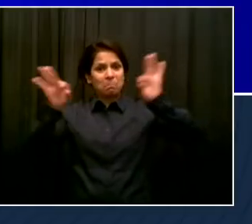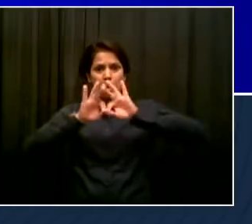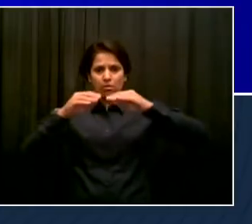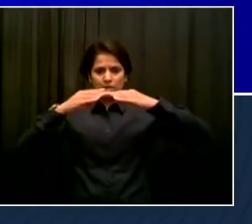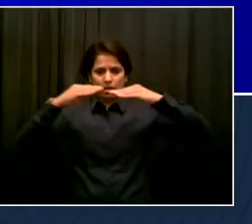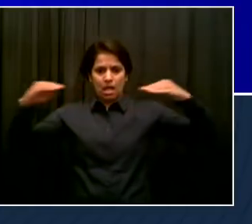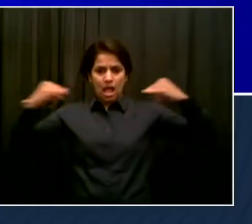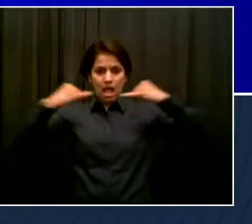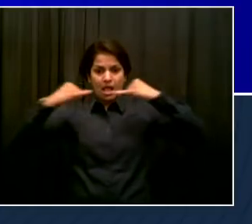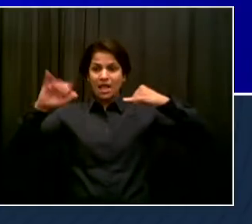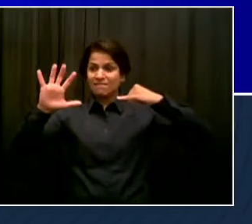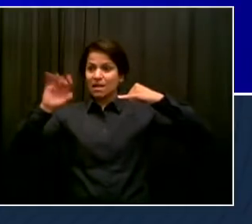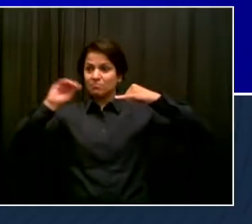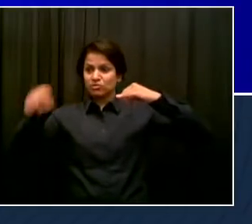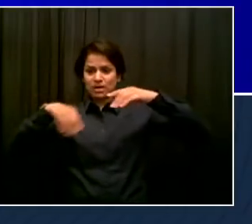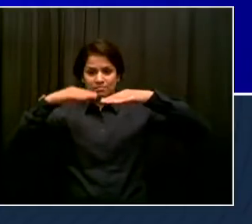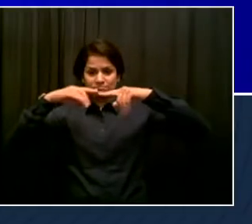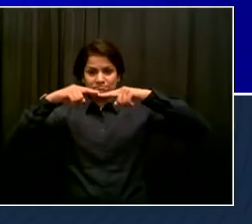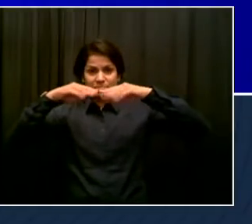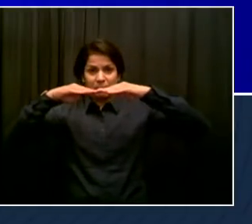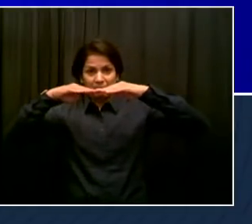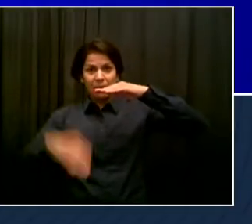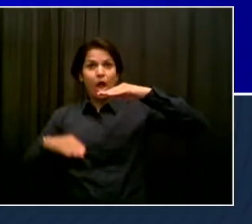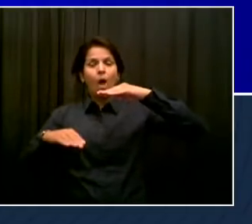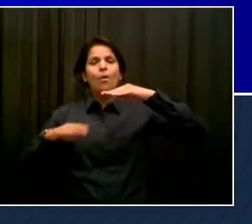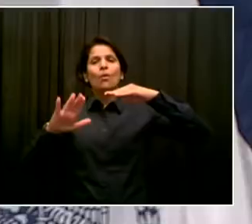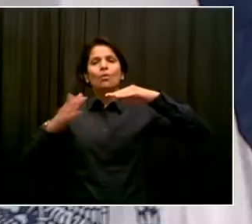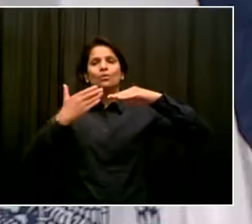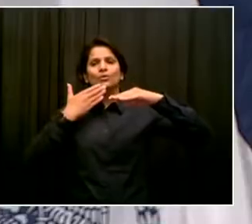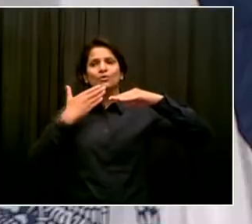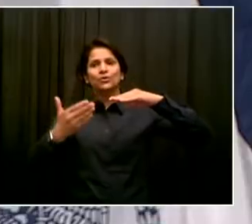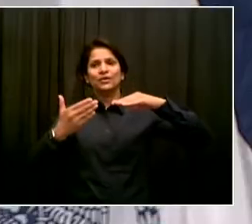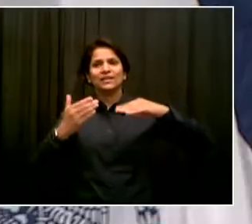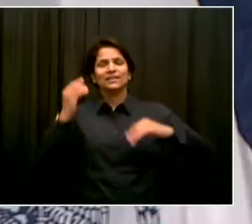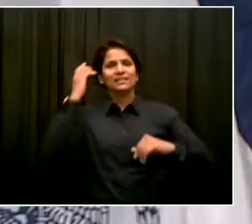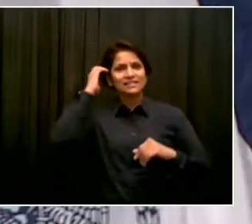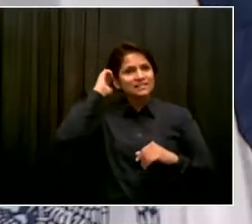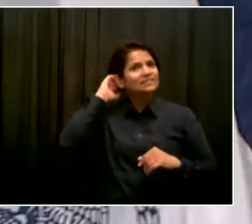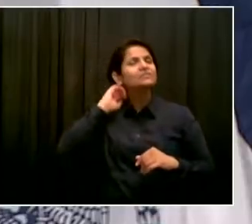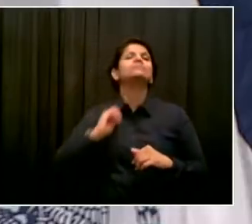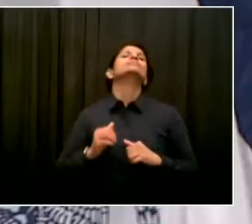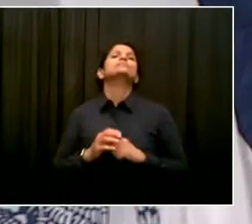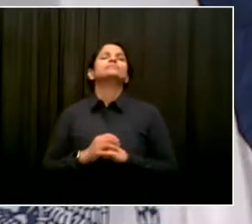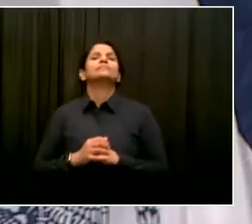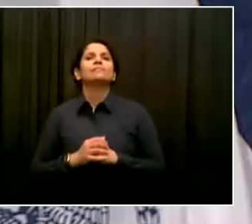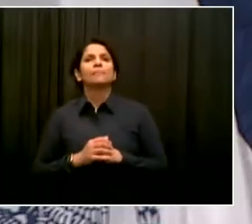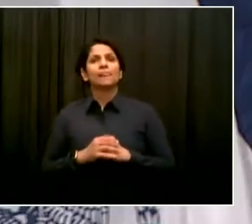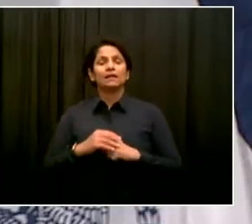4.6% ON 7-DAY ROLLING AVERAGE. SQUARELY BELOW THE THRESHOLD OF